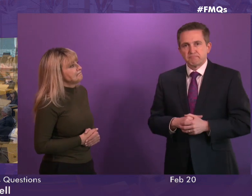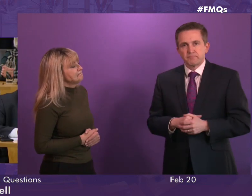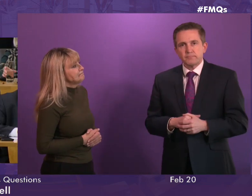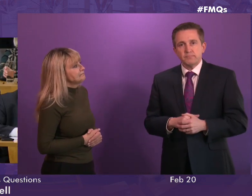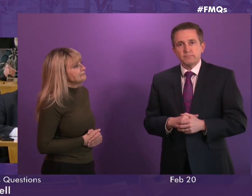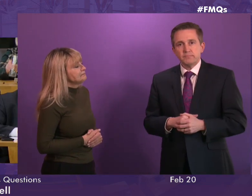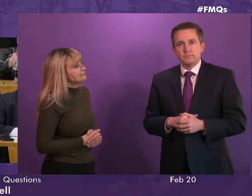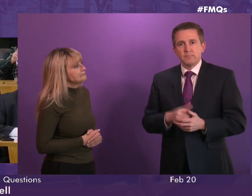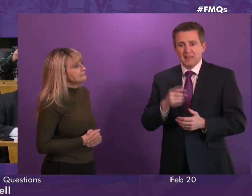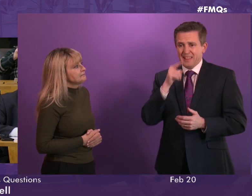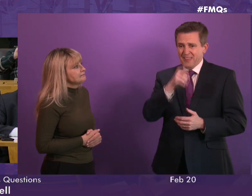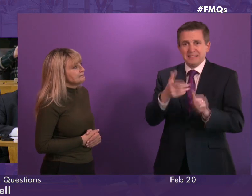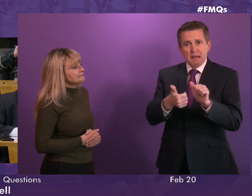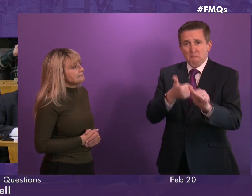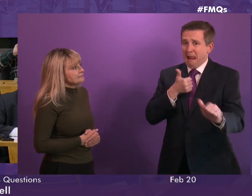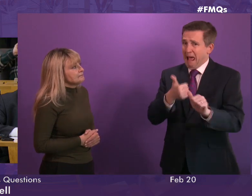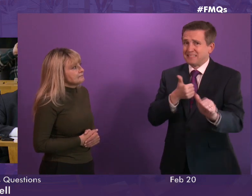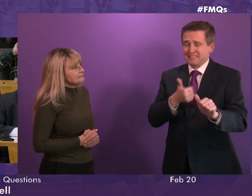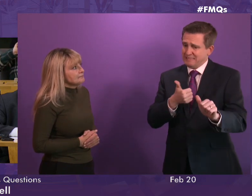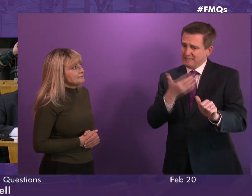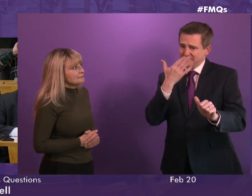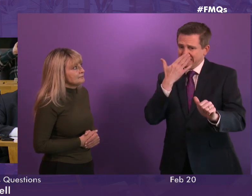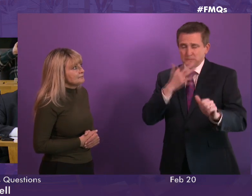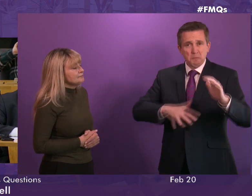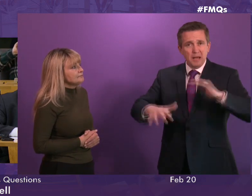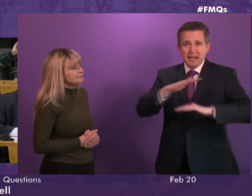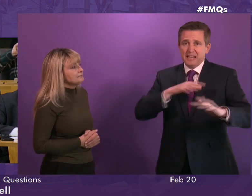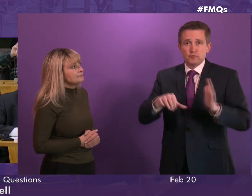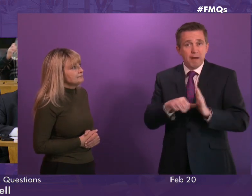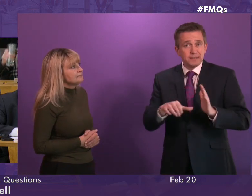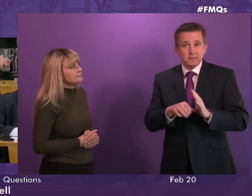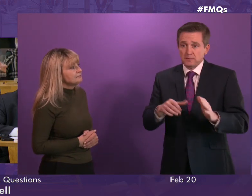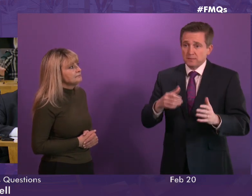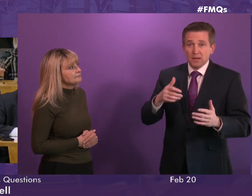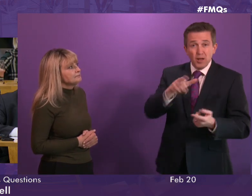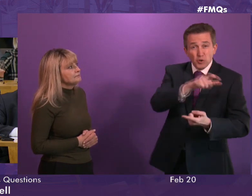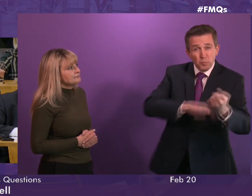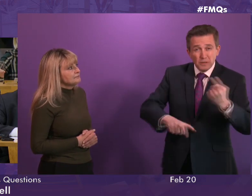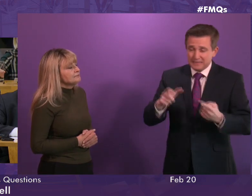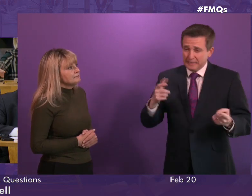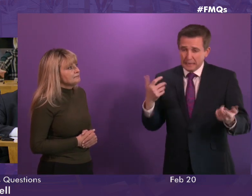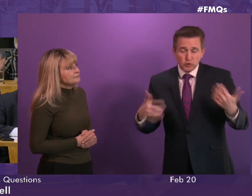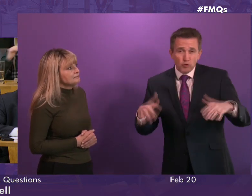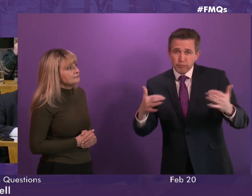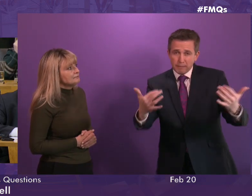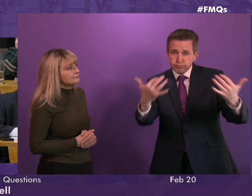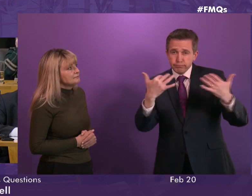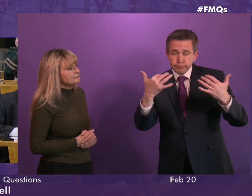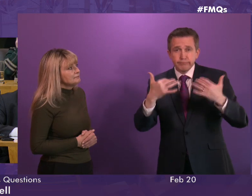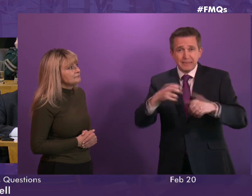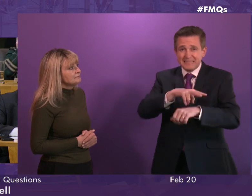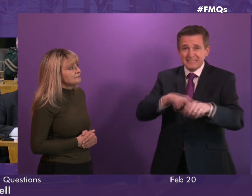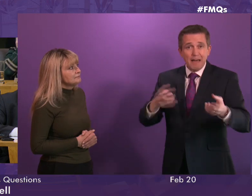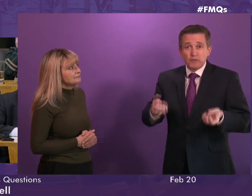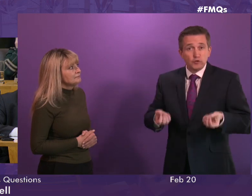Mossmorran plant is in crisis. Communities are suffering and workers are striking. Meanwhile, the Cabinet Secretary for Environment, Climate Change and Land Reform and the Minister for